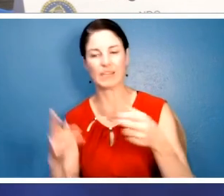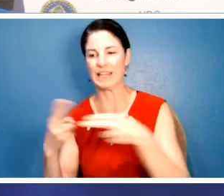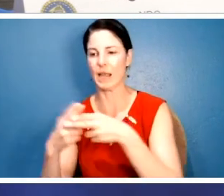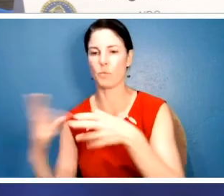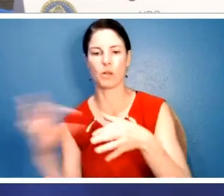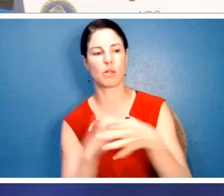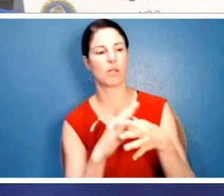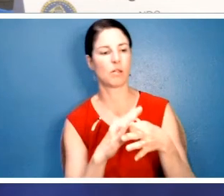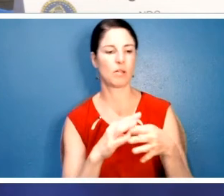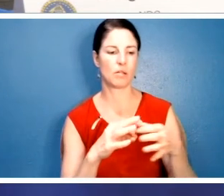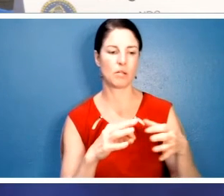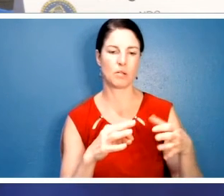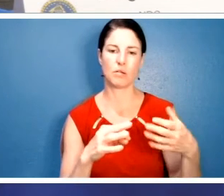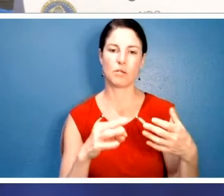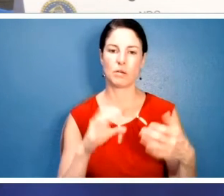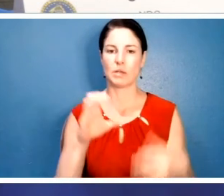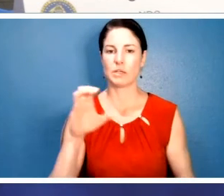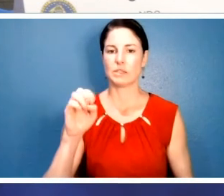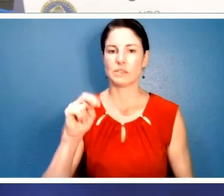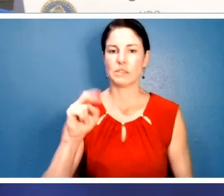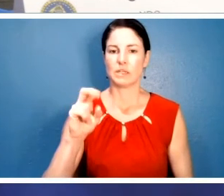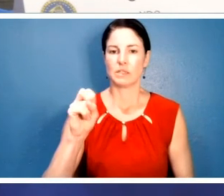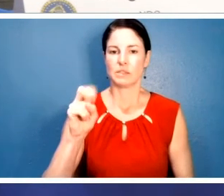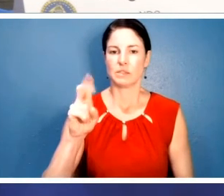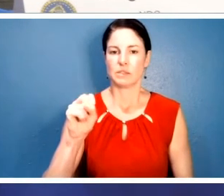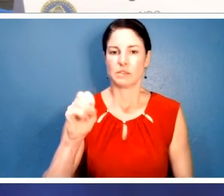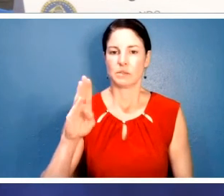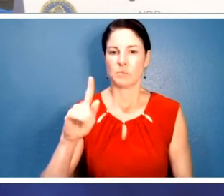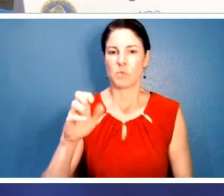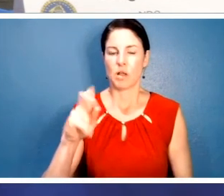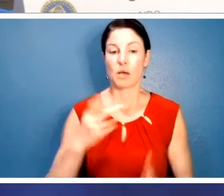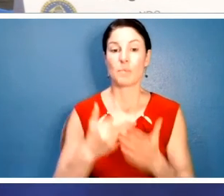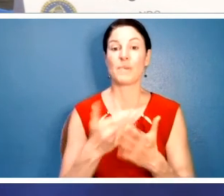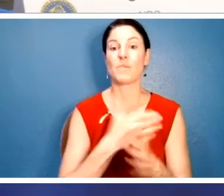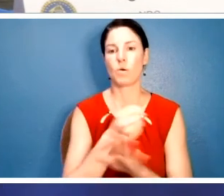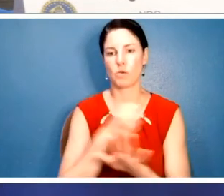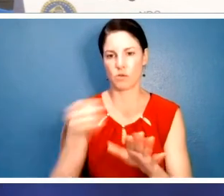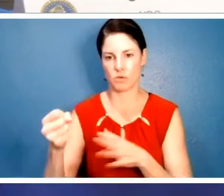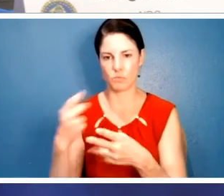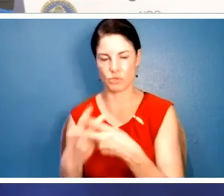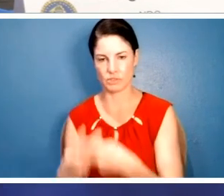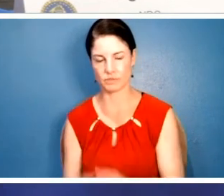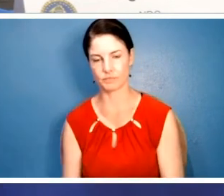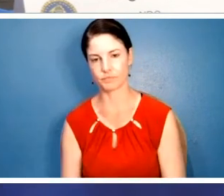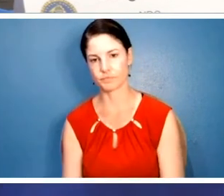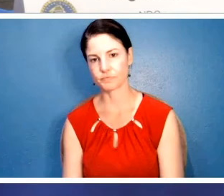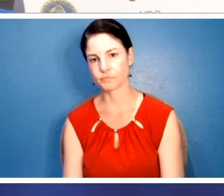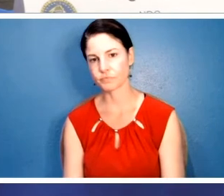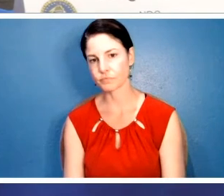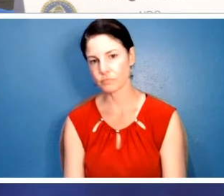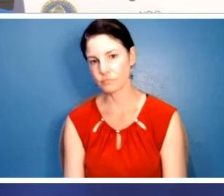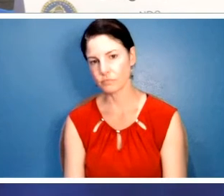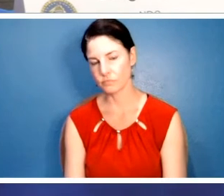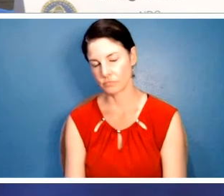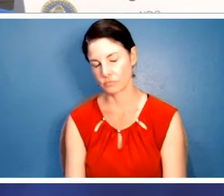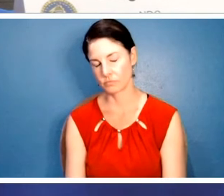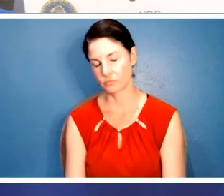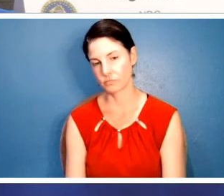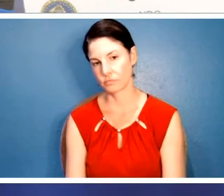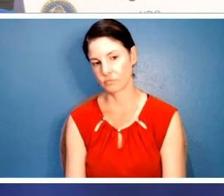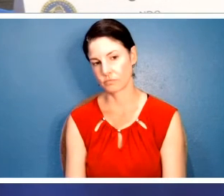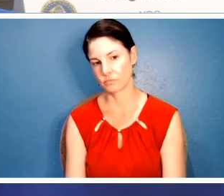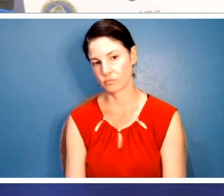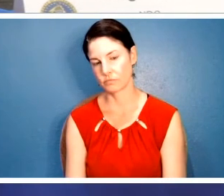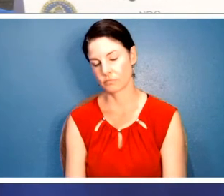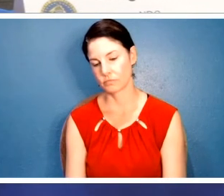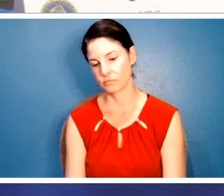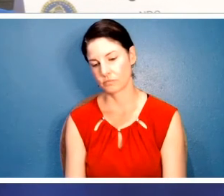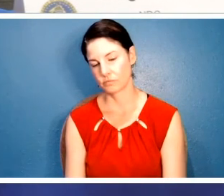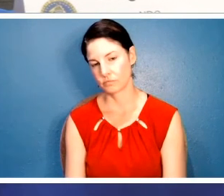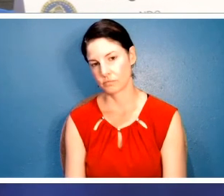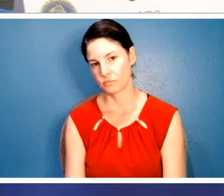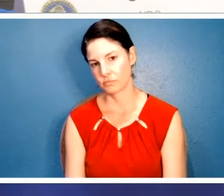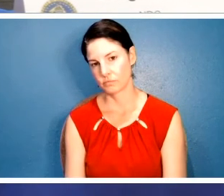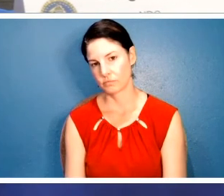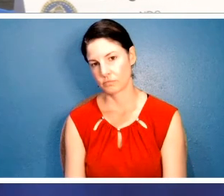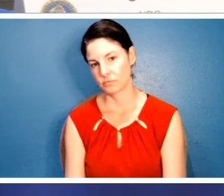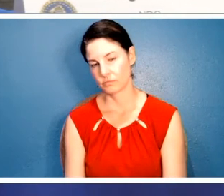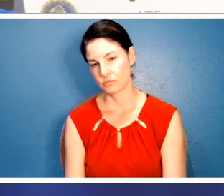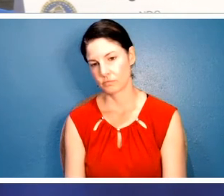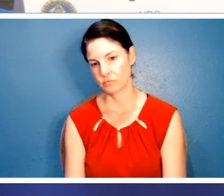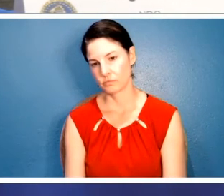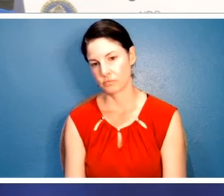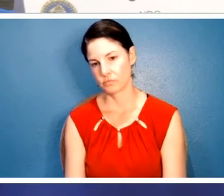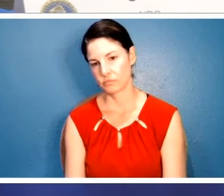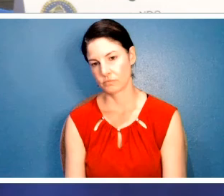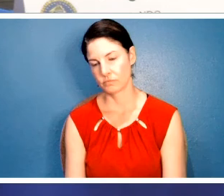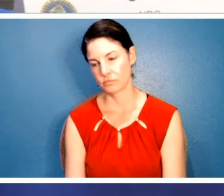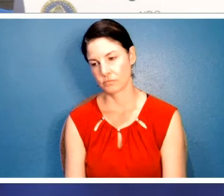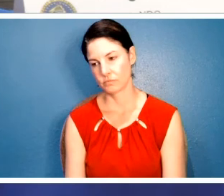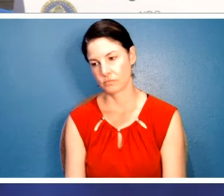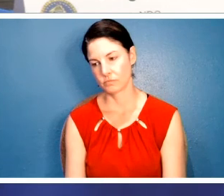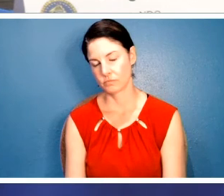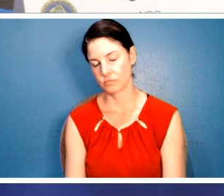SacGov: They were in Los Angeles prior to their imprisonment, so when you when you go on these tools and when when the new know when the statewide data is put on them.